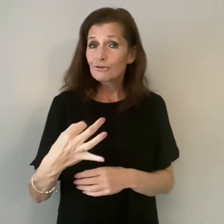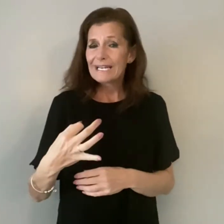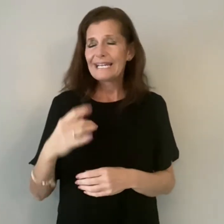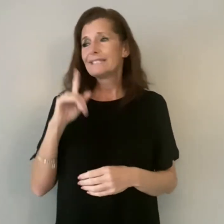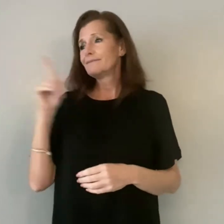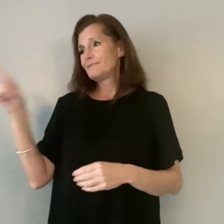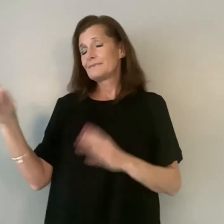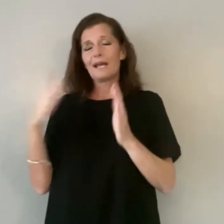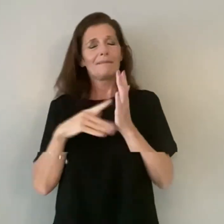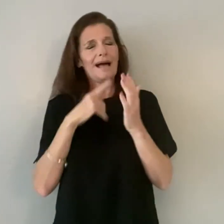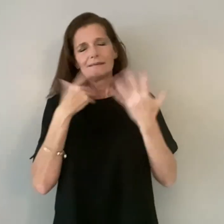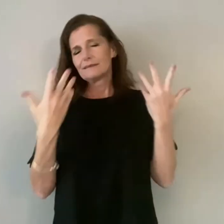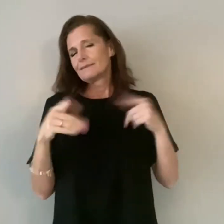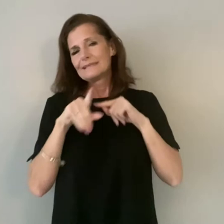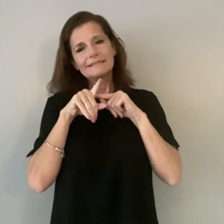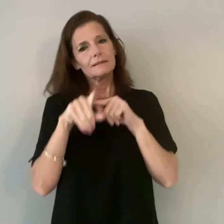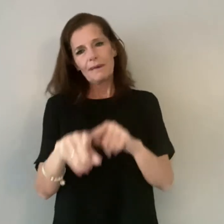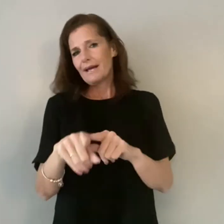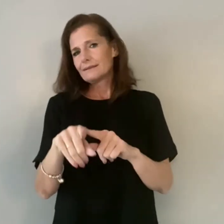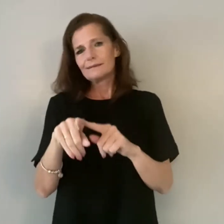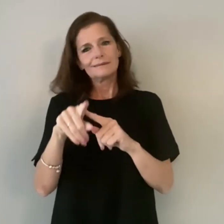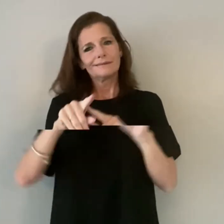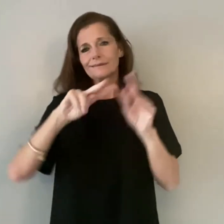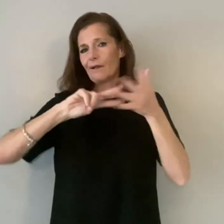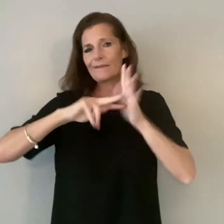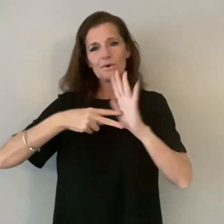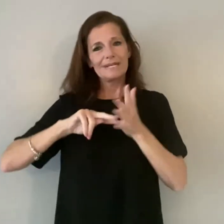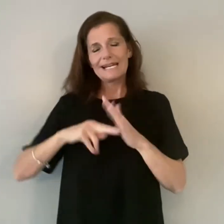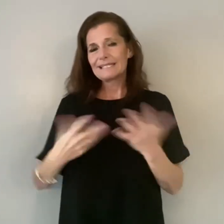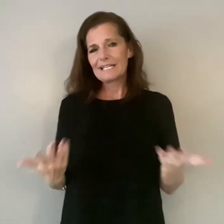Again it's circumstantial and it depends on the organization.